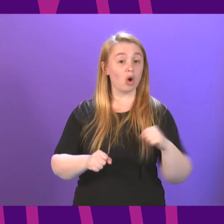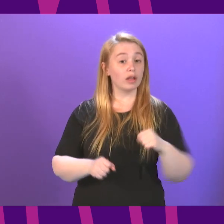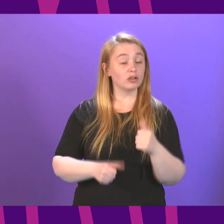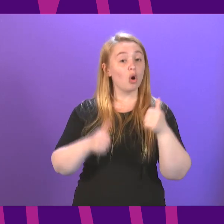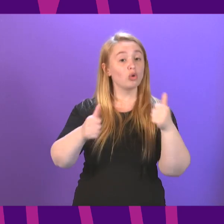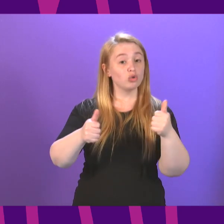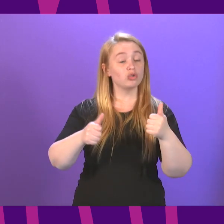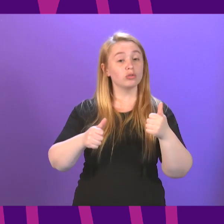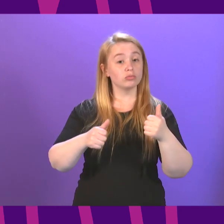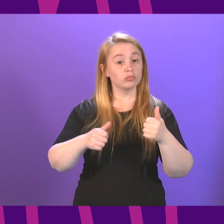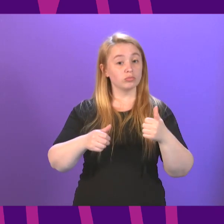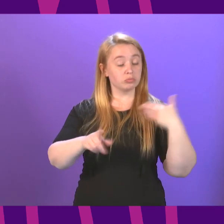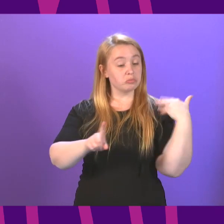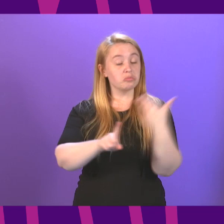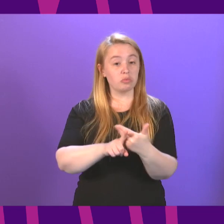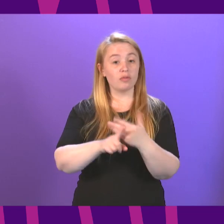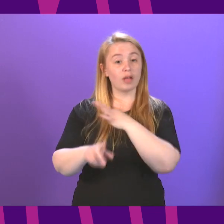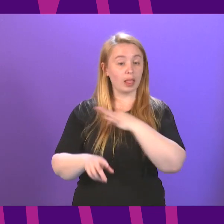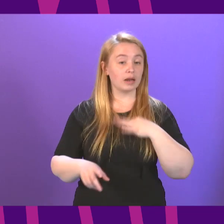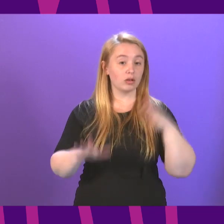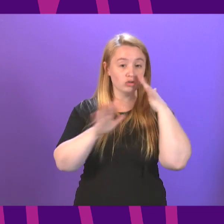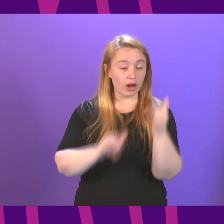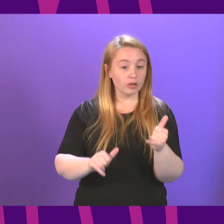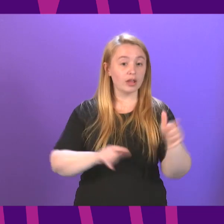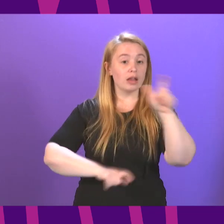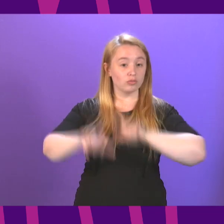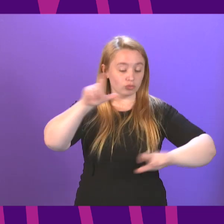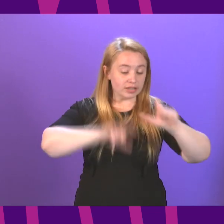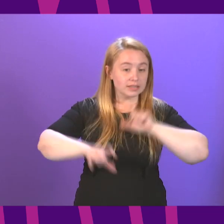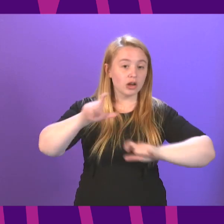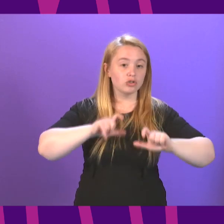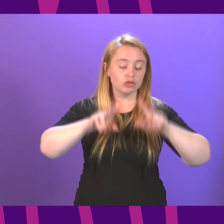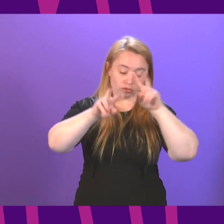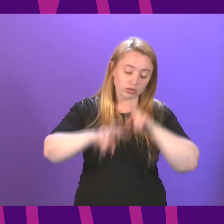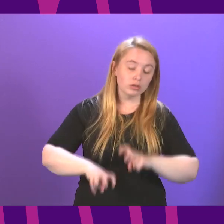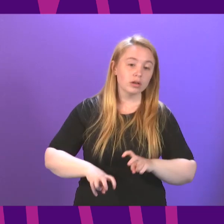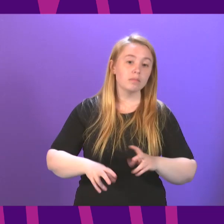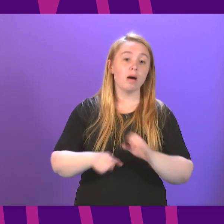clinical and medical research overall. Over the course of the pandemic, it has played its part